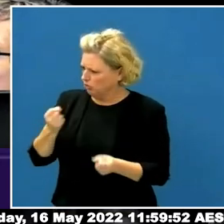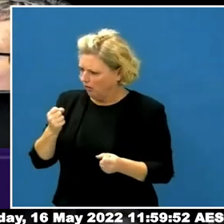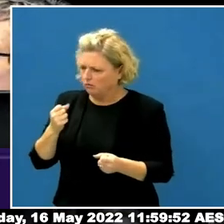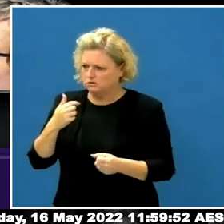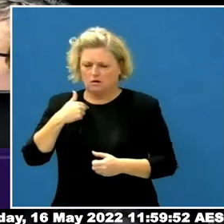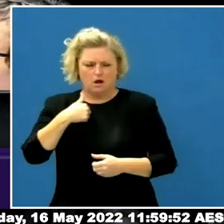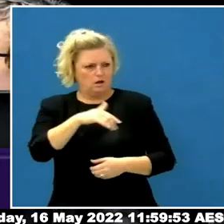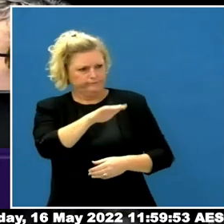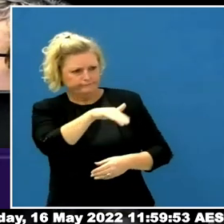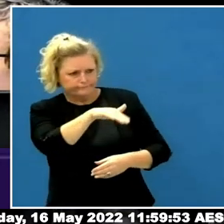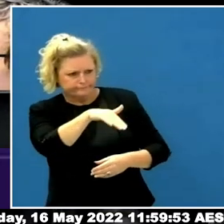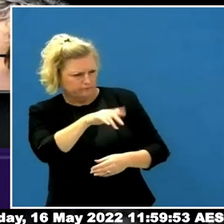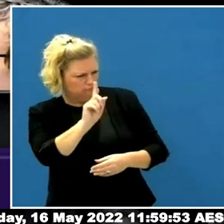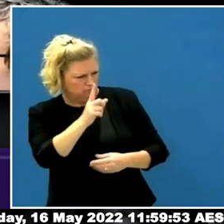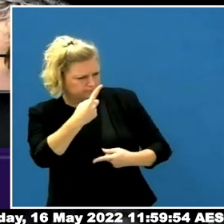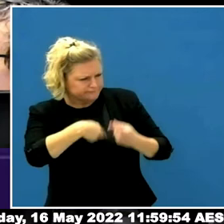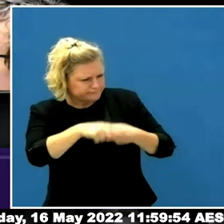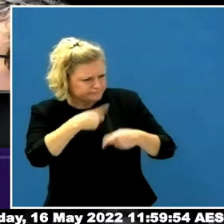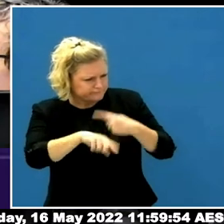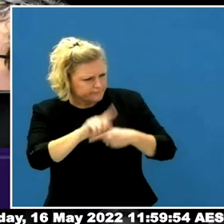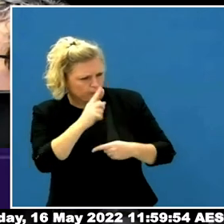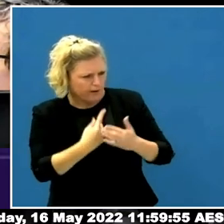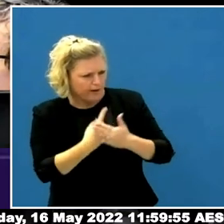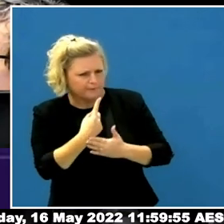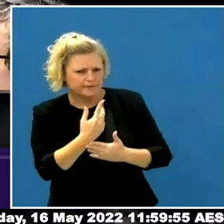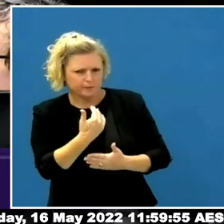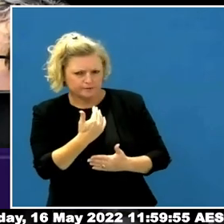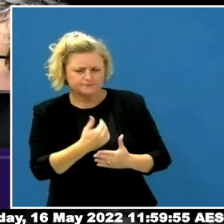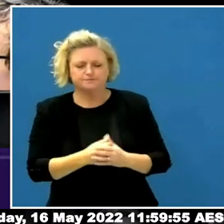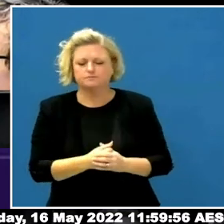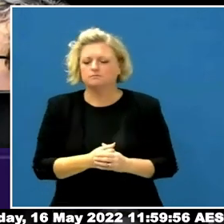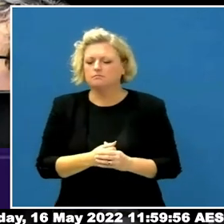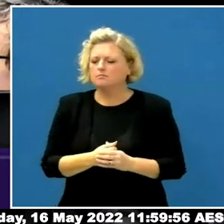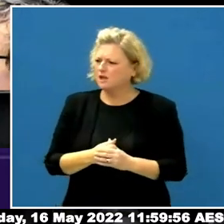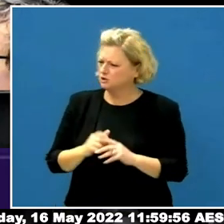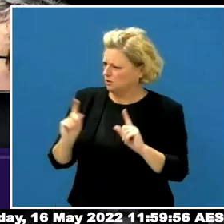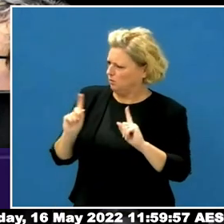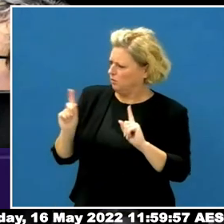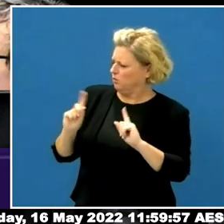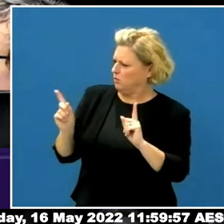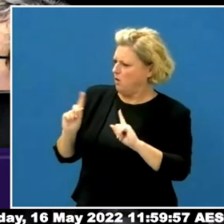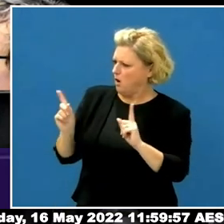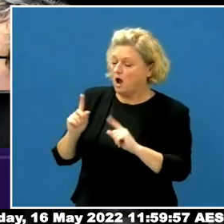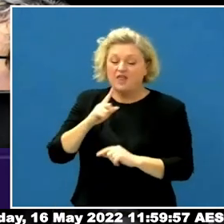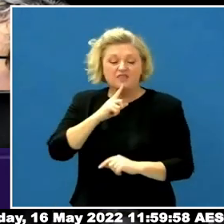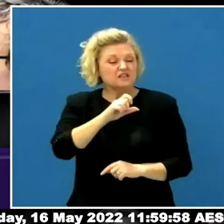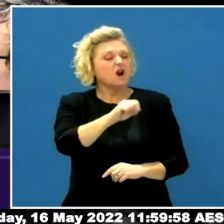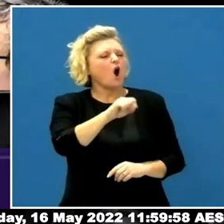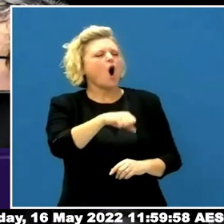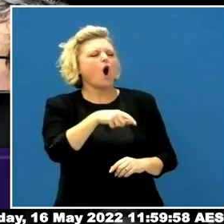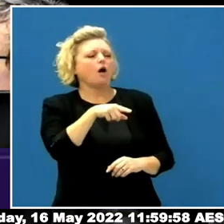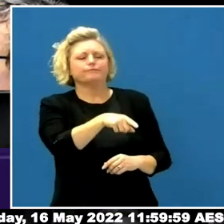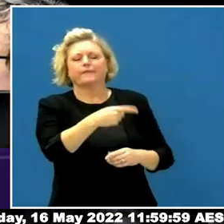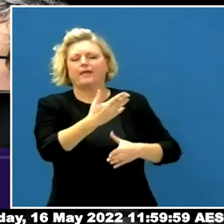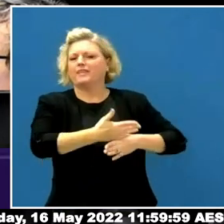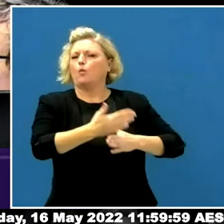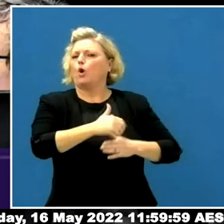happened. MR FOGARTY: And what did the Team Leader do or say? Yes, "That happened, we've moved that worker on now." Alright.